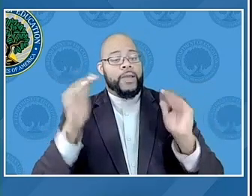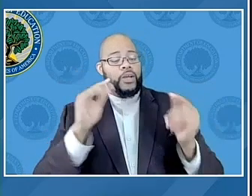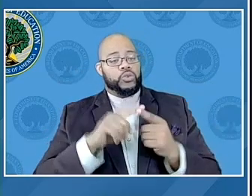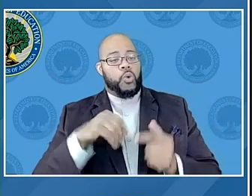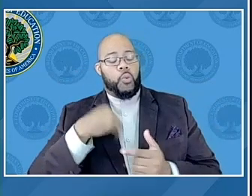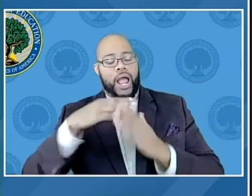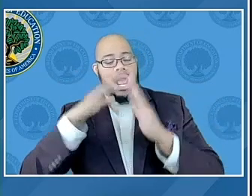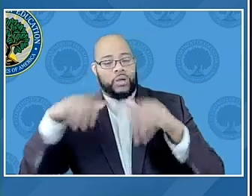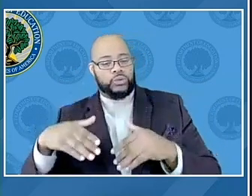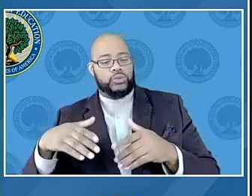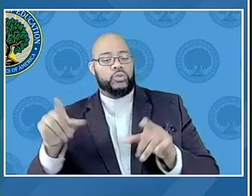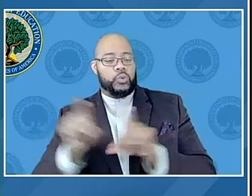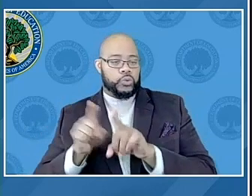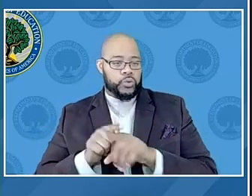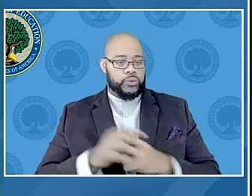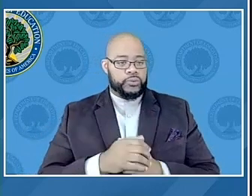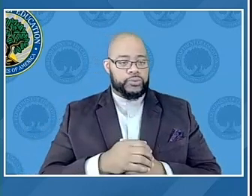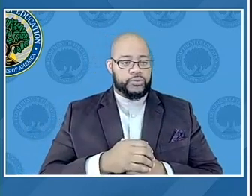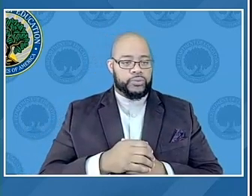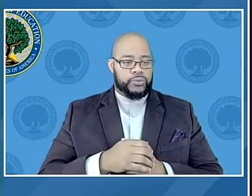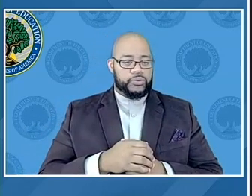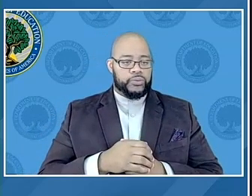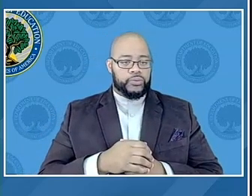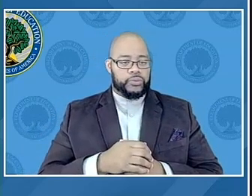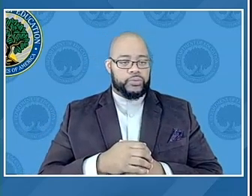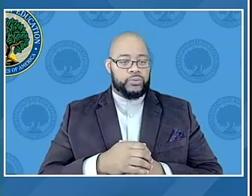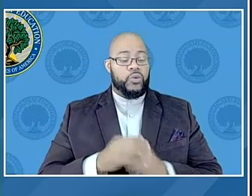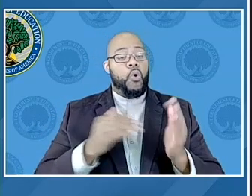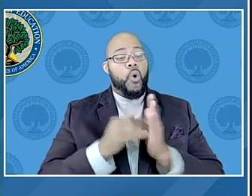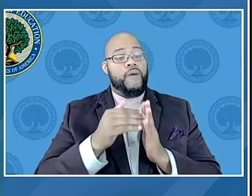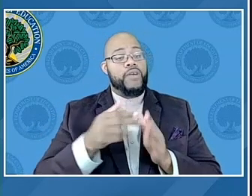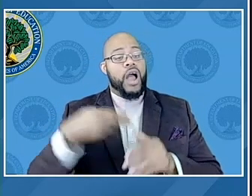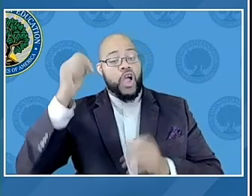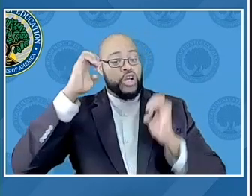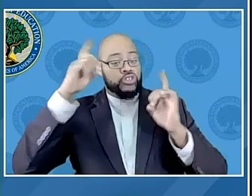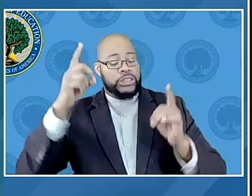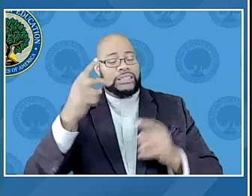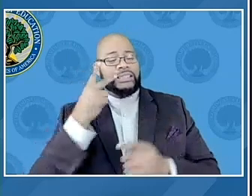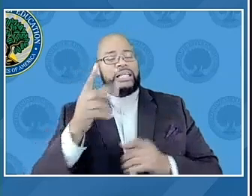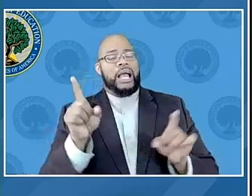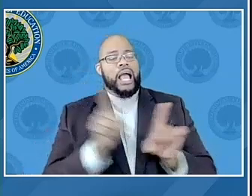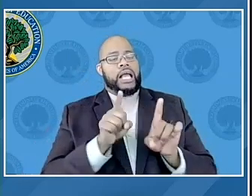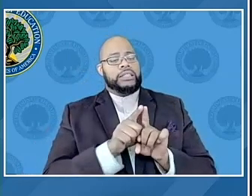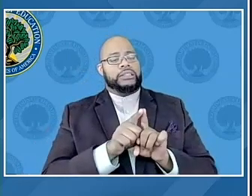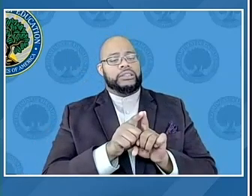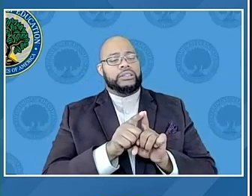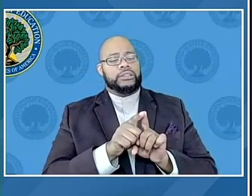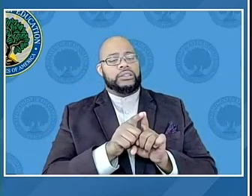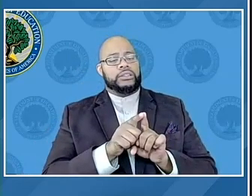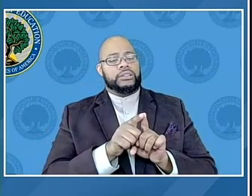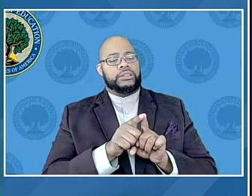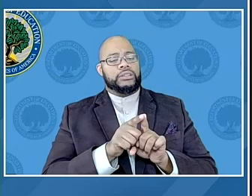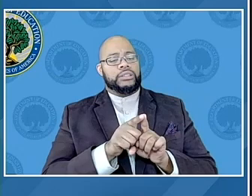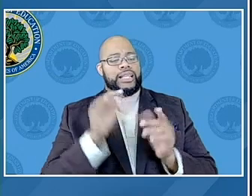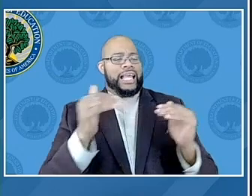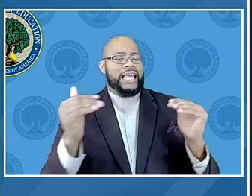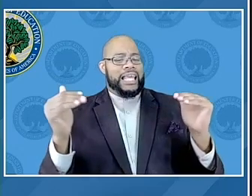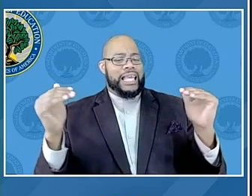well. And oftentimes higher education is seen as somewhat of an equalizer for